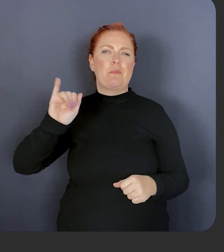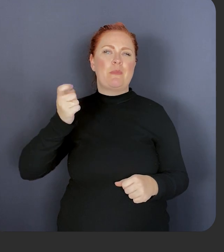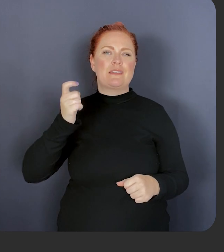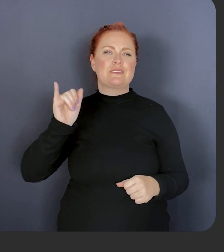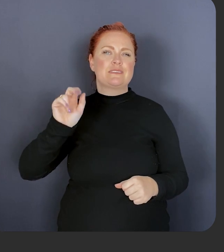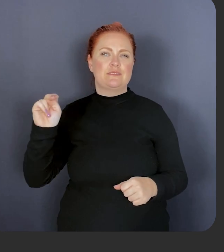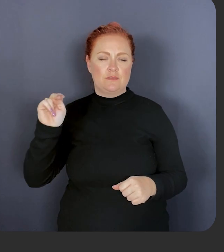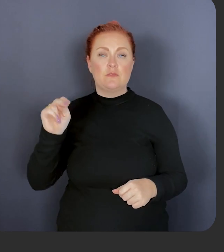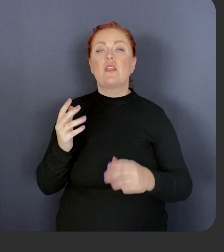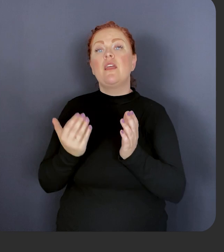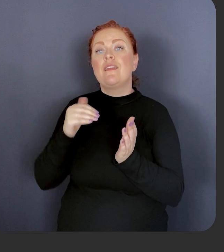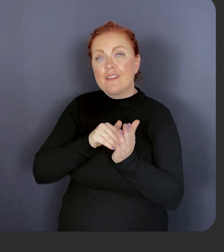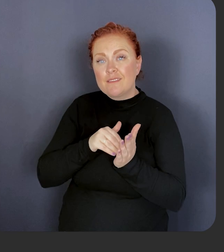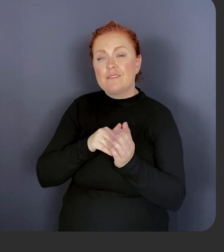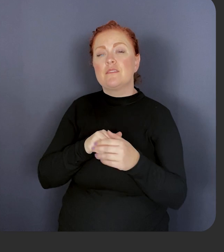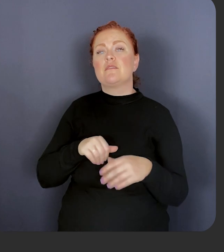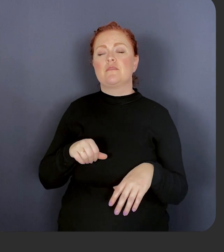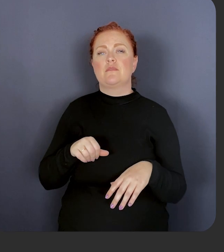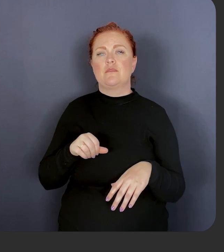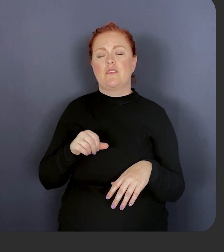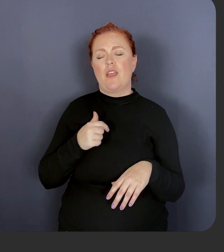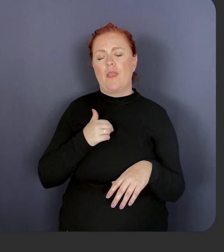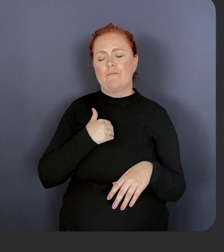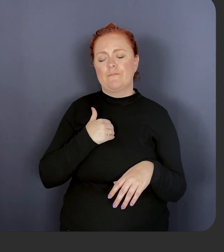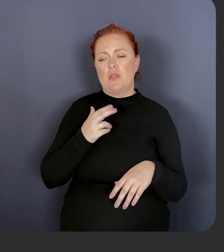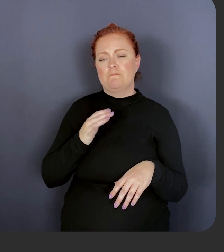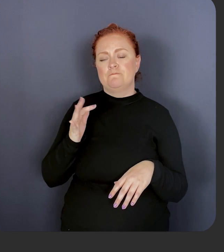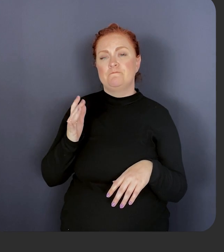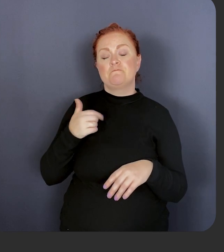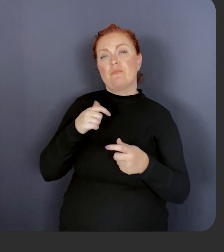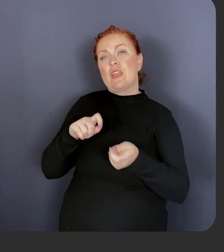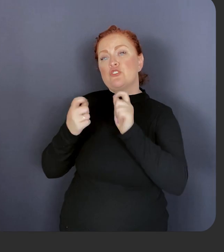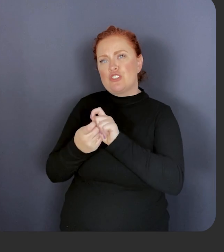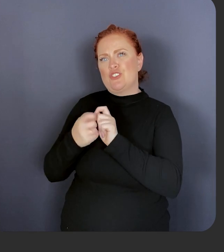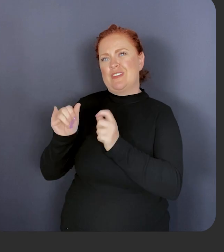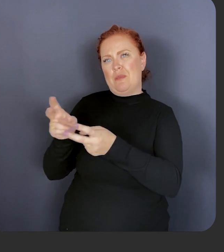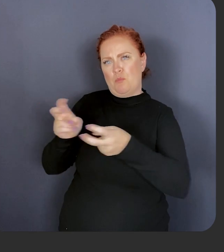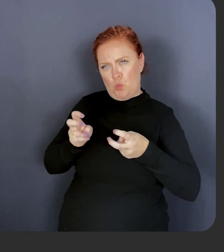And again, I have changed this import.